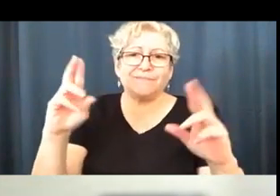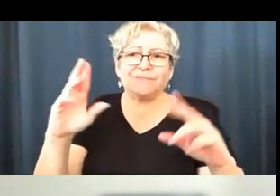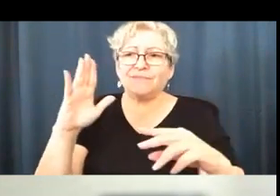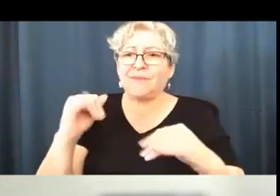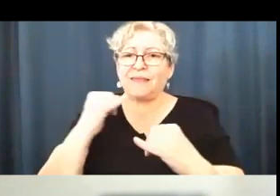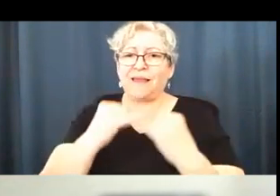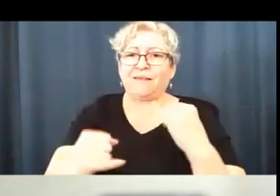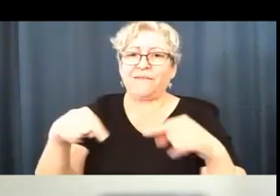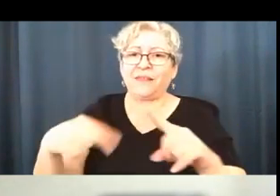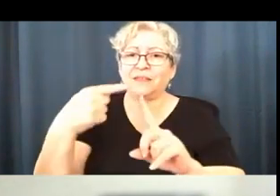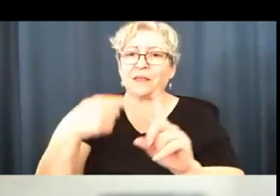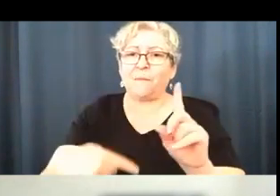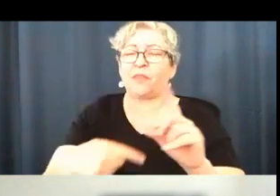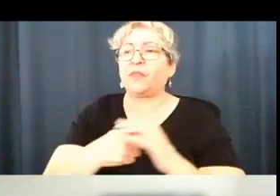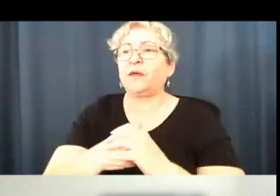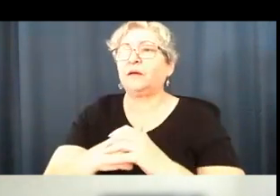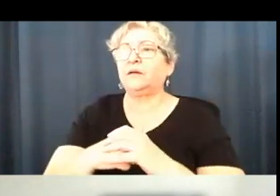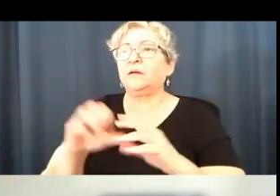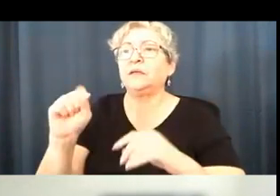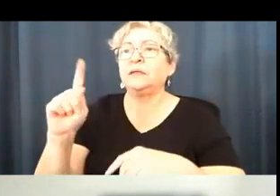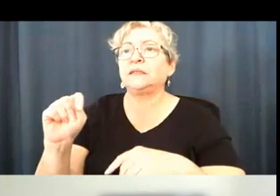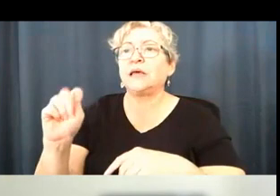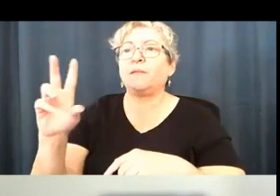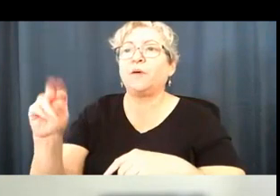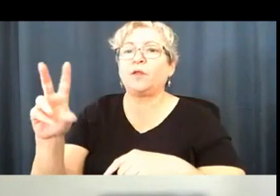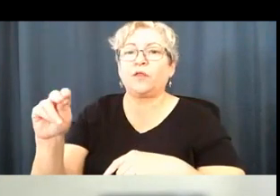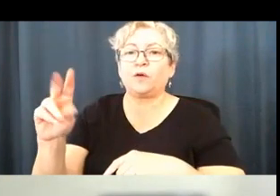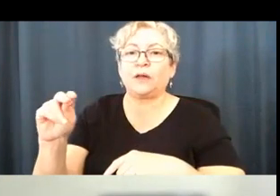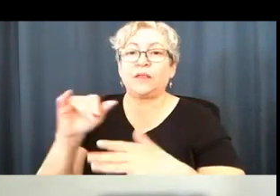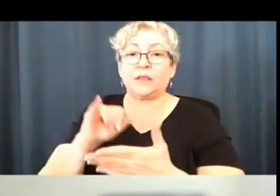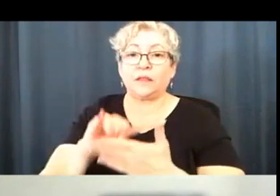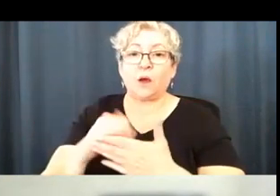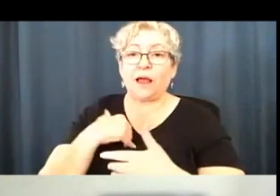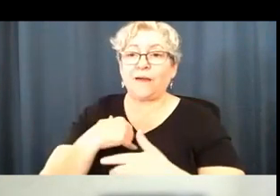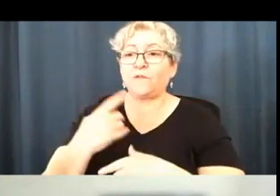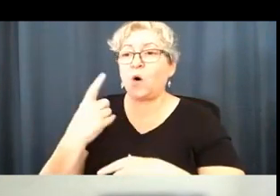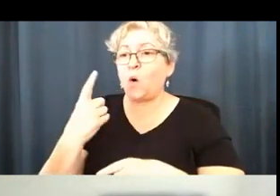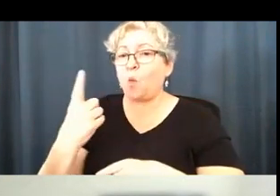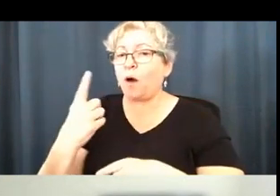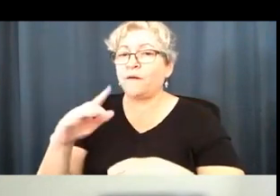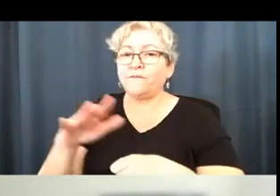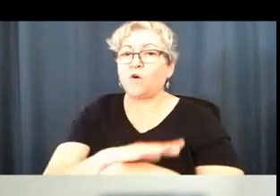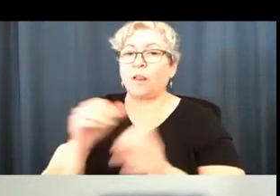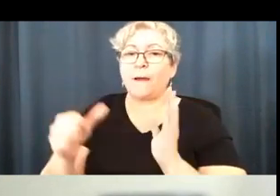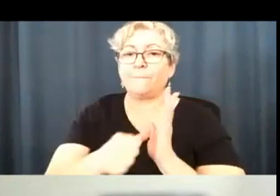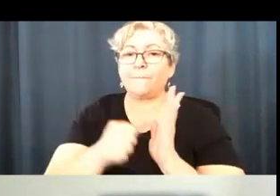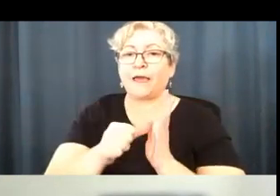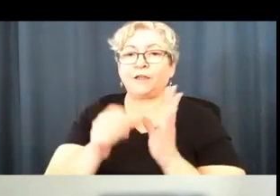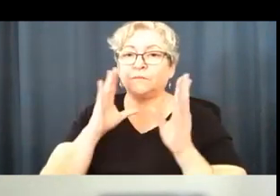so the 30th, and that will have one whole page dedicated to making things accessible